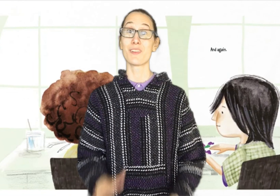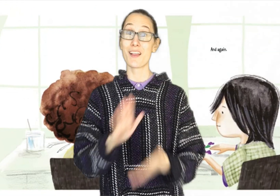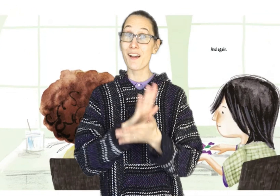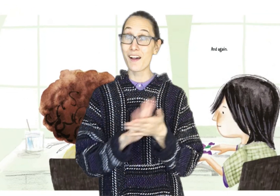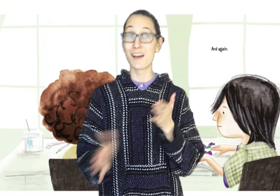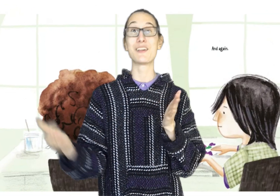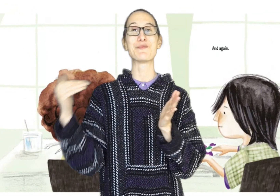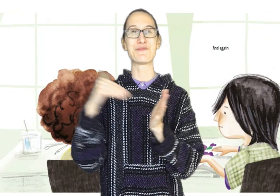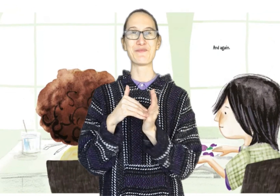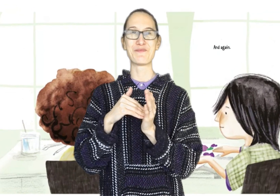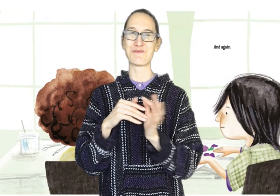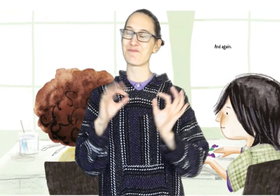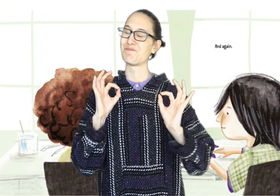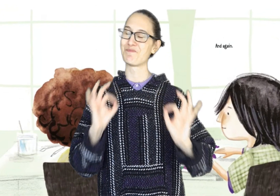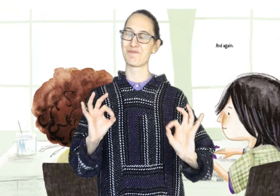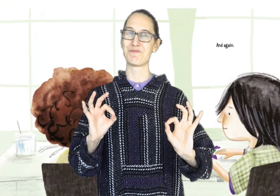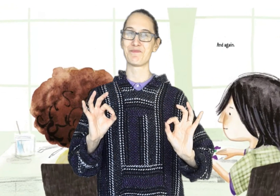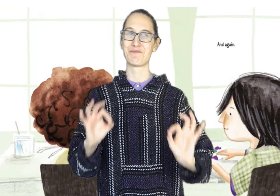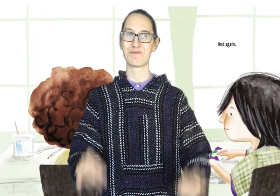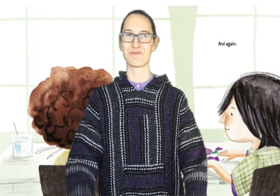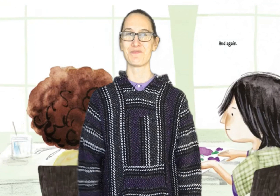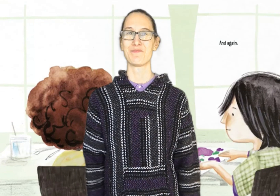And again